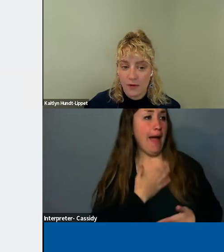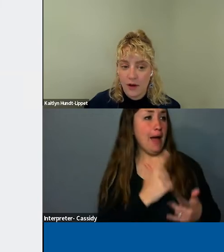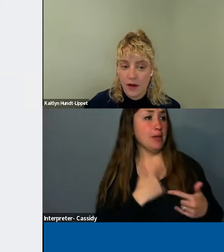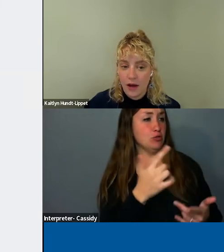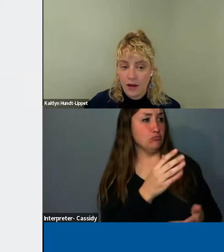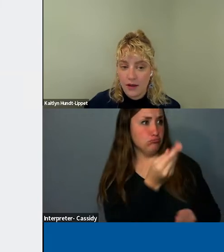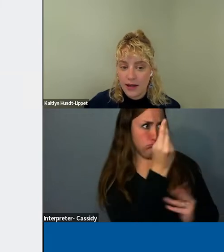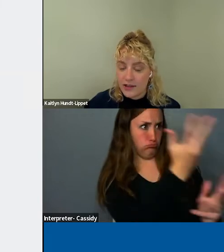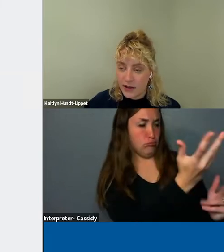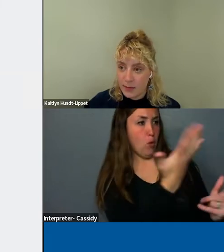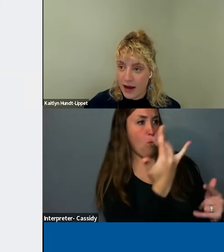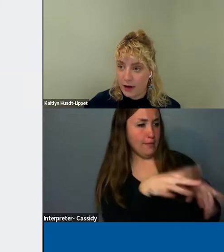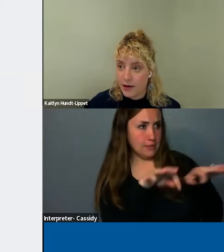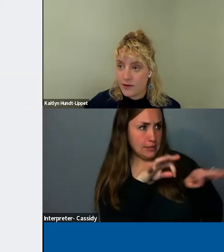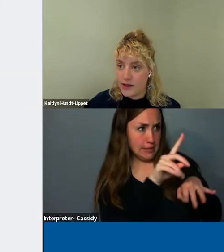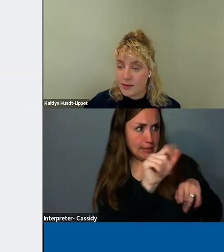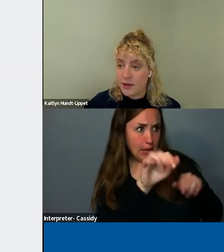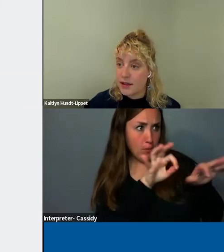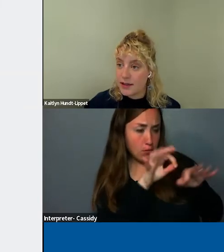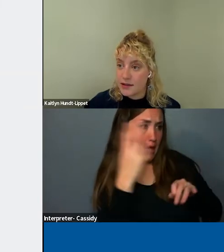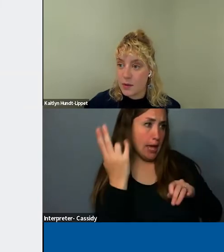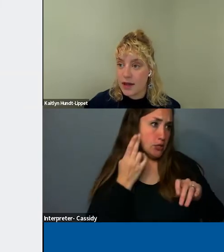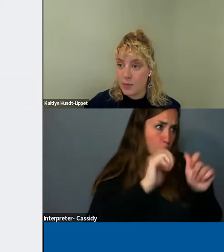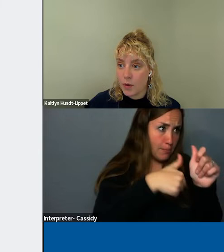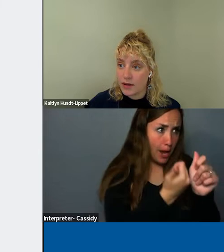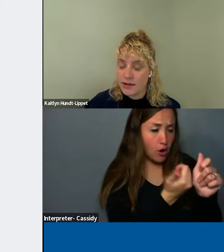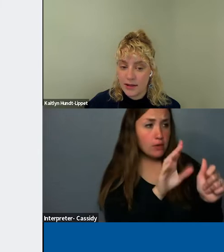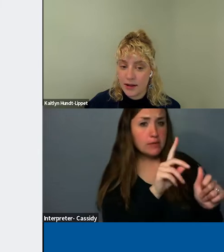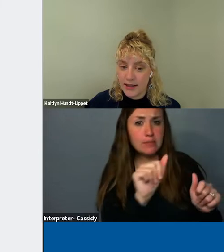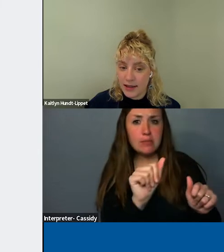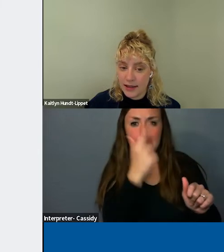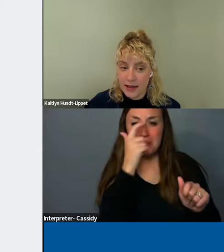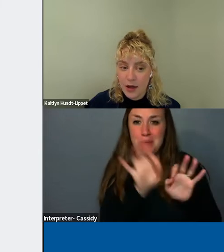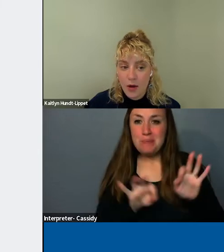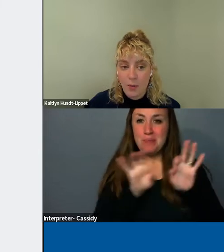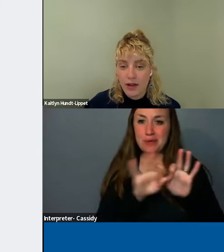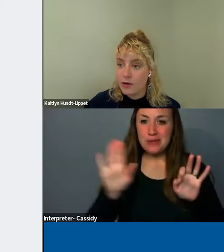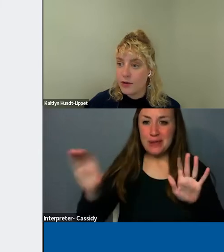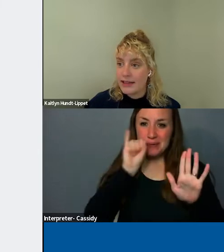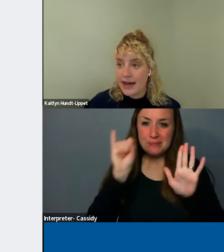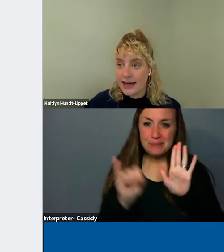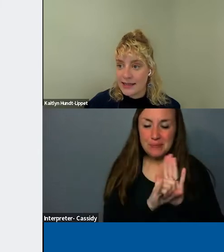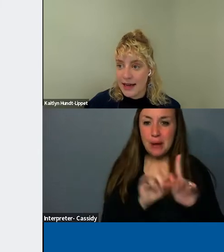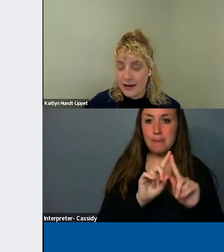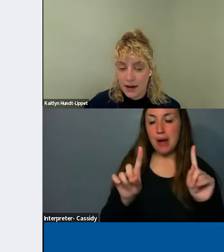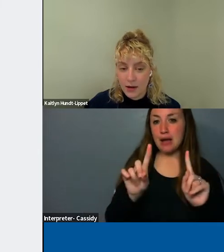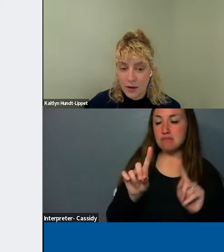of the history and background of their disability, 'cause it's quite important to their identity, but you don't need to ask that.